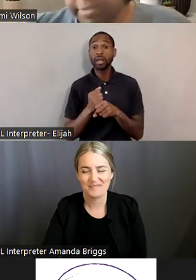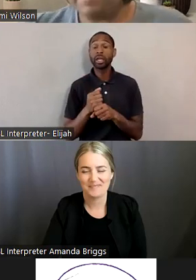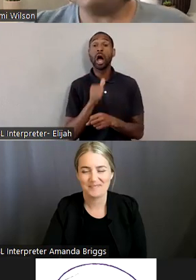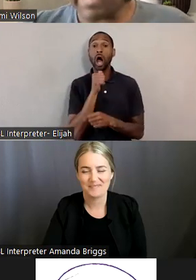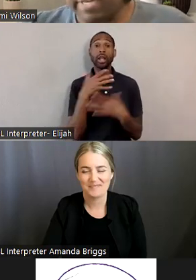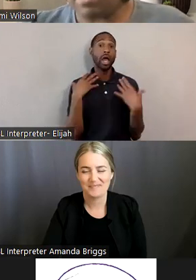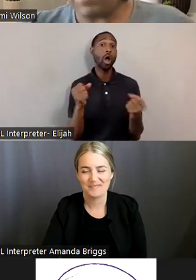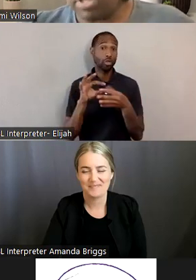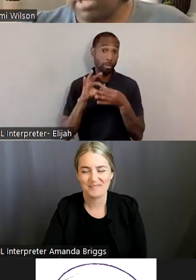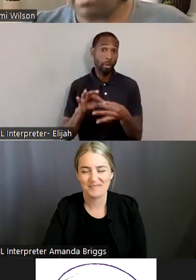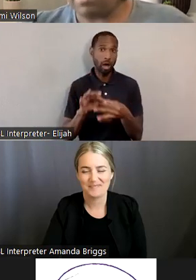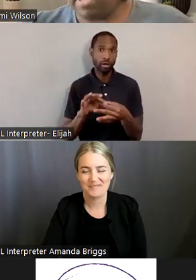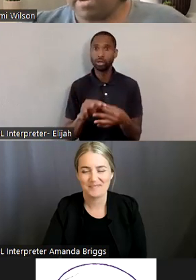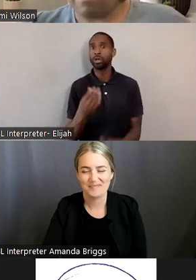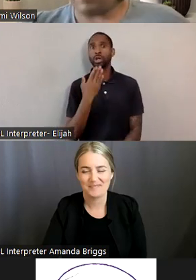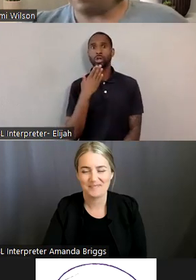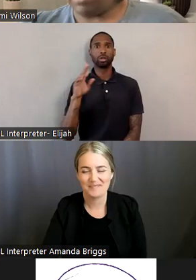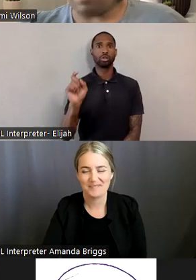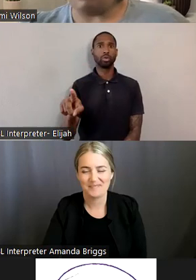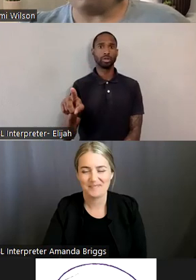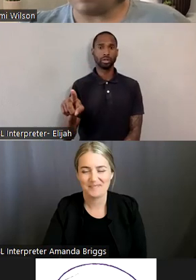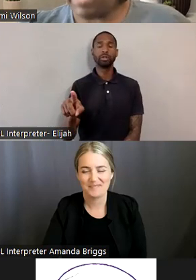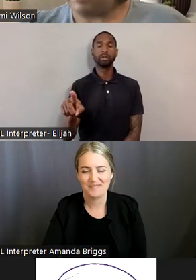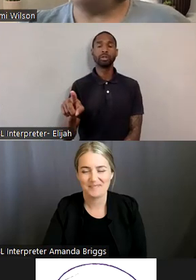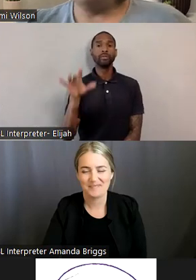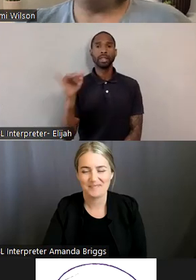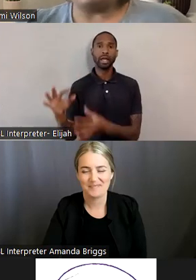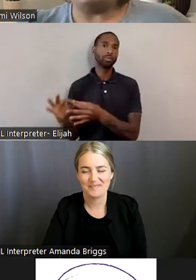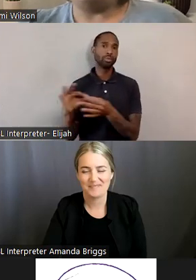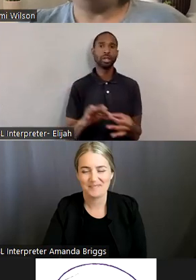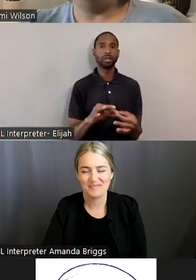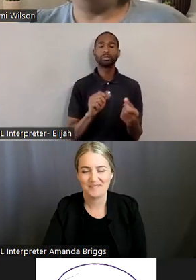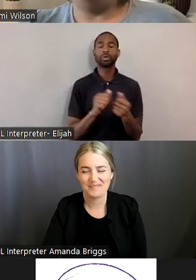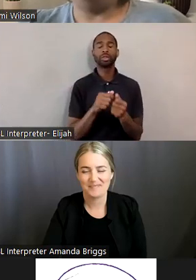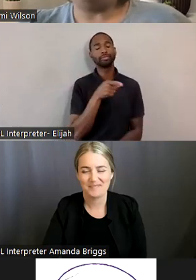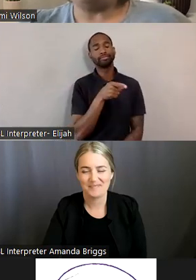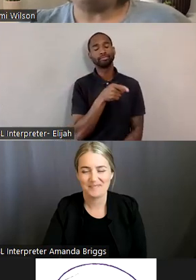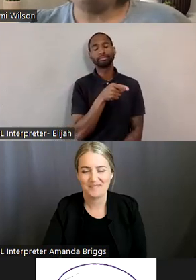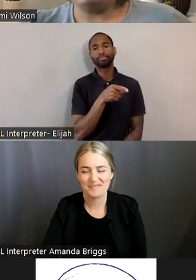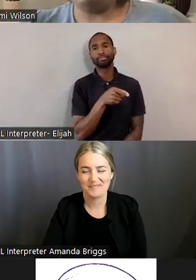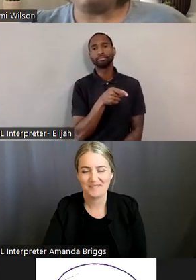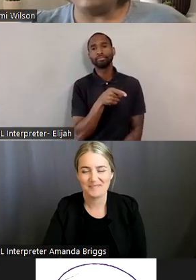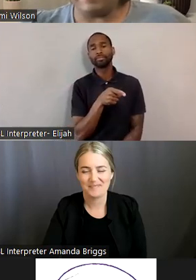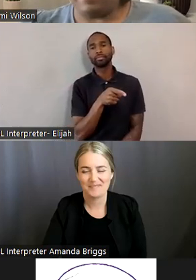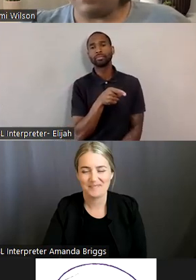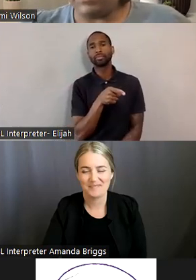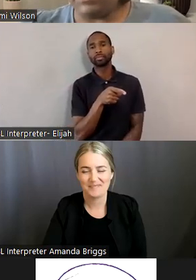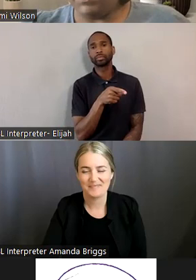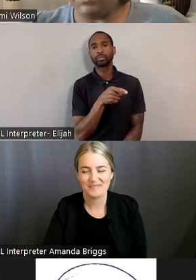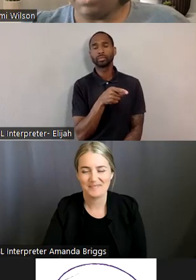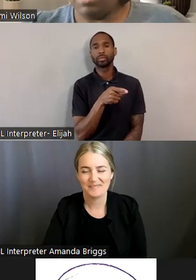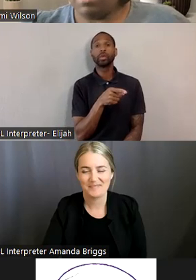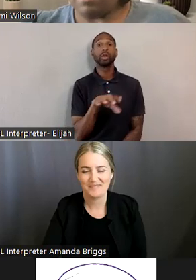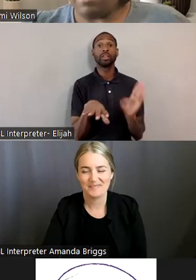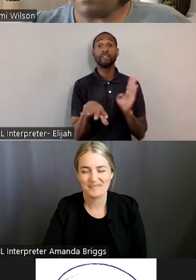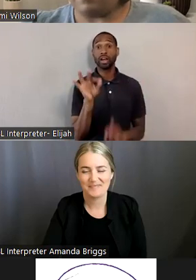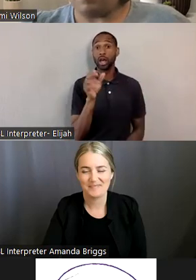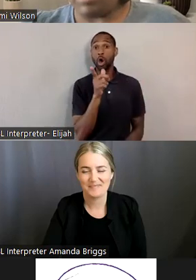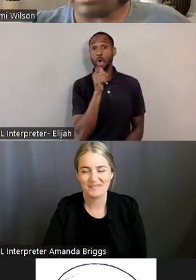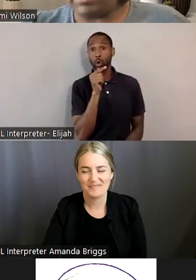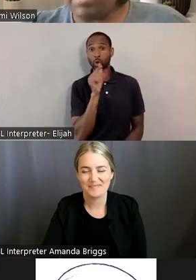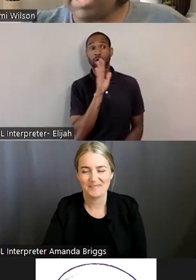Very good question, and goes along with that finding out who their support system